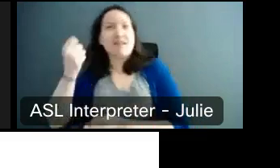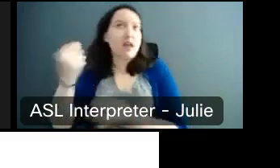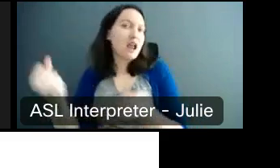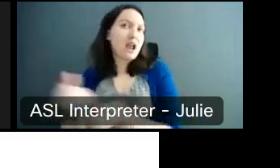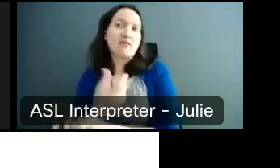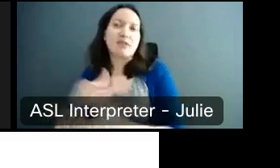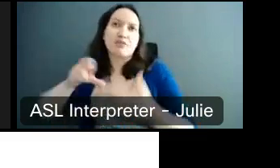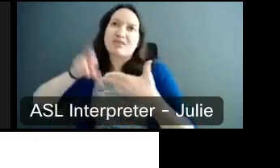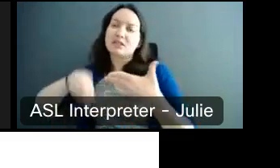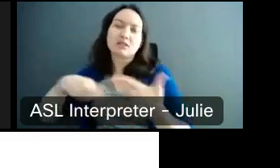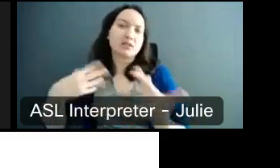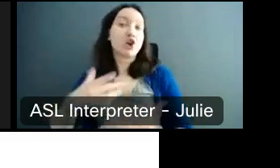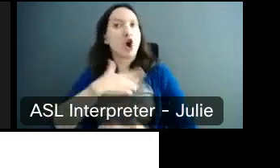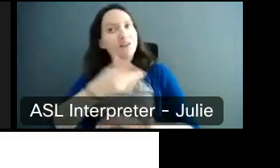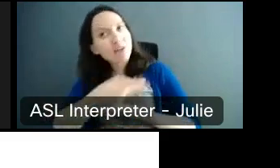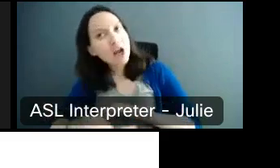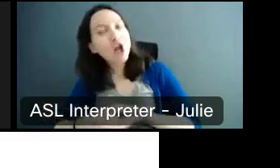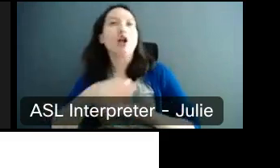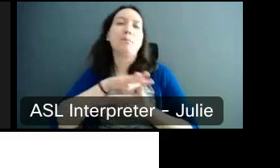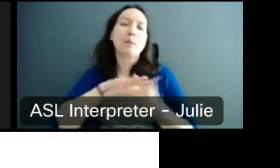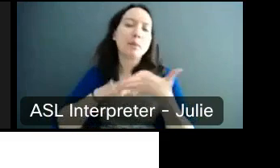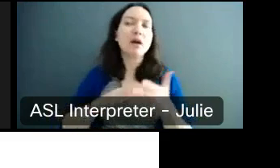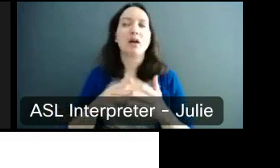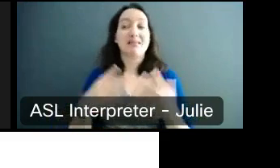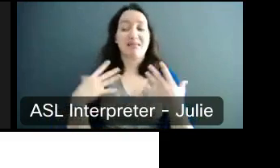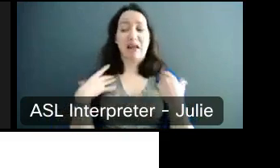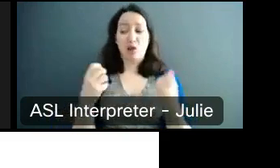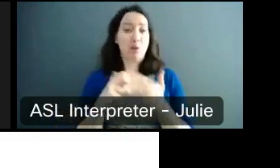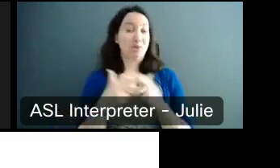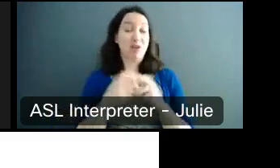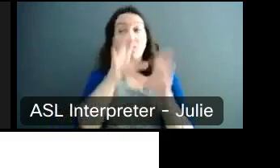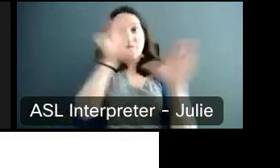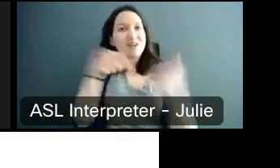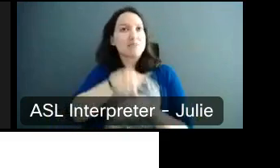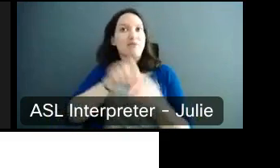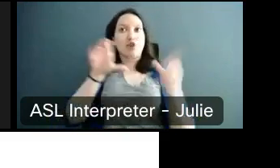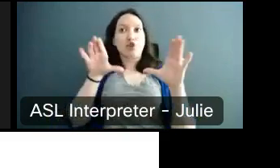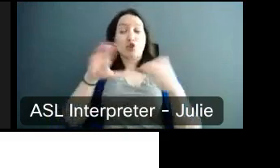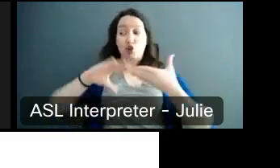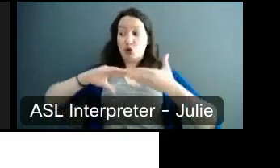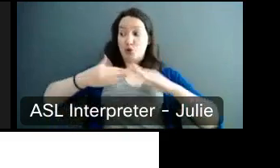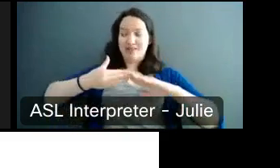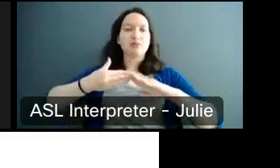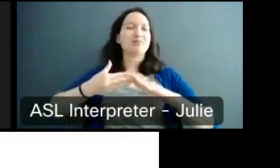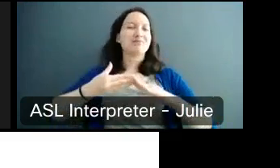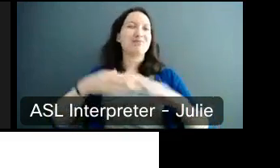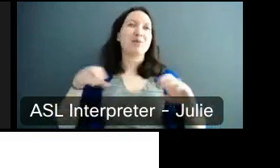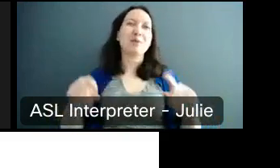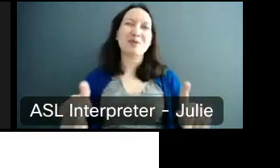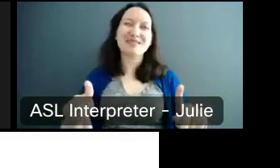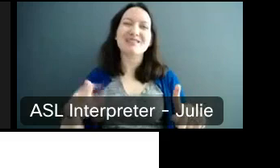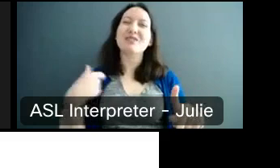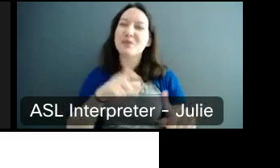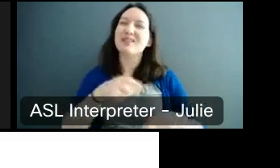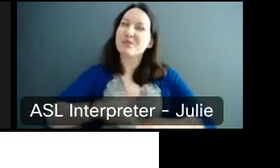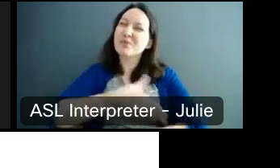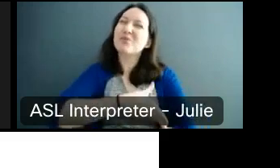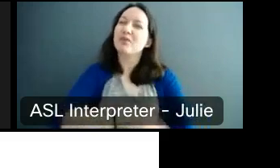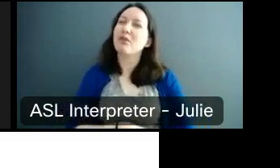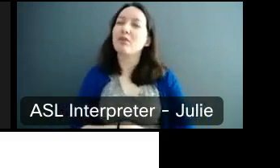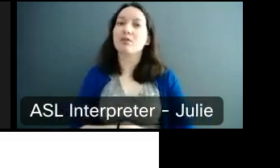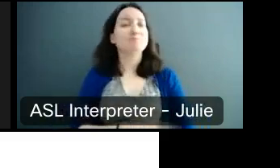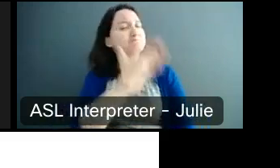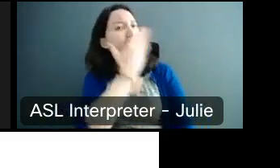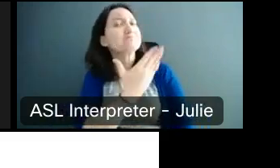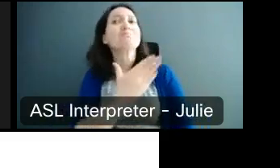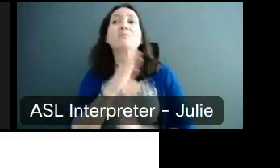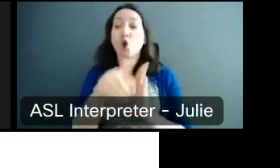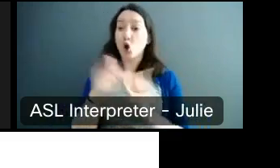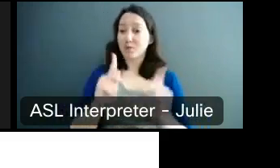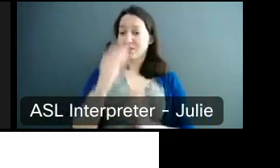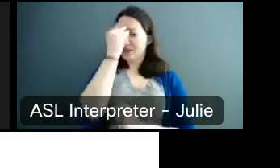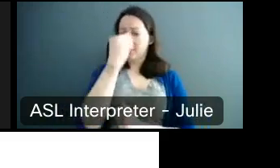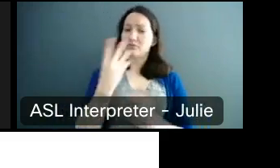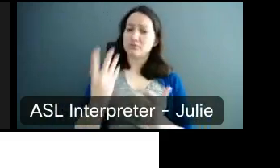For heart, failure exacerbation. So I think focusing on that community is an opportunity Thank you worth for all of us to also think about, in terms of policy.